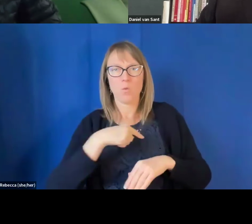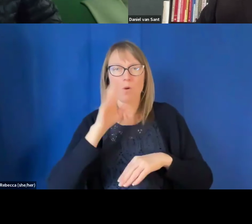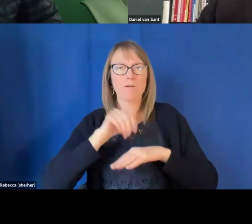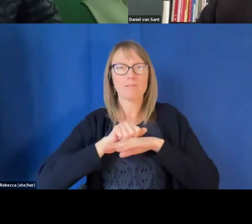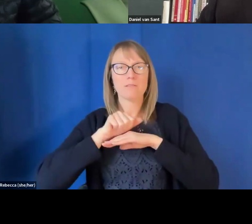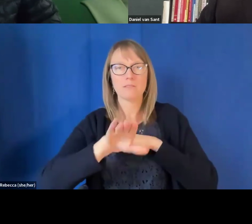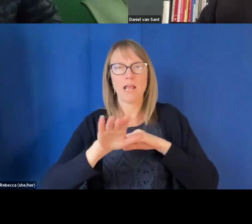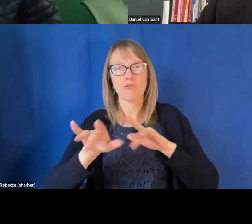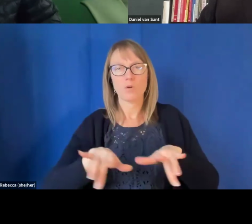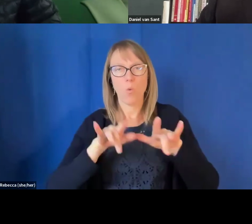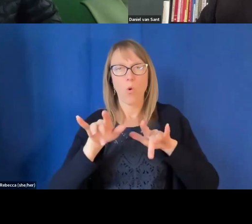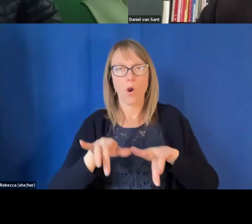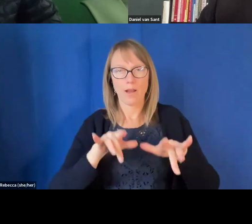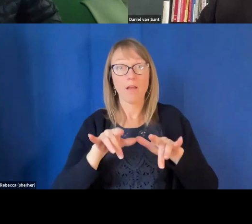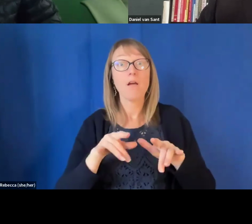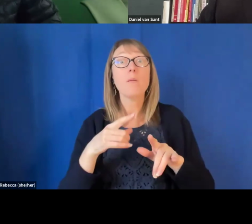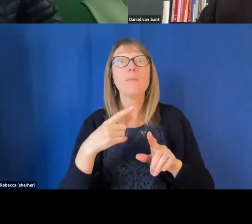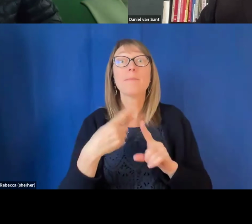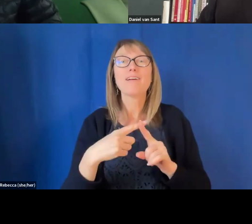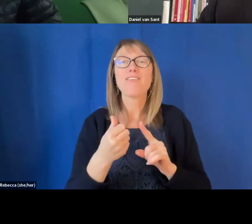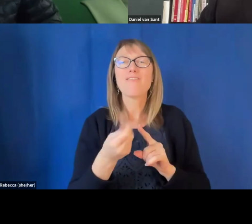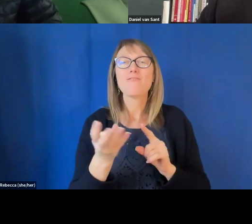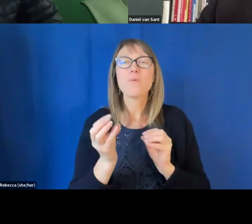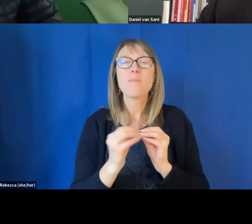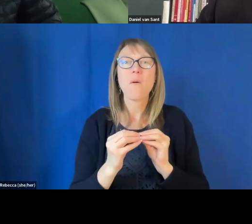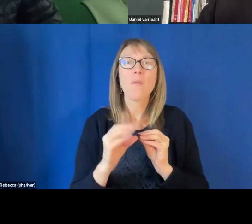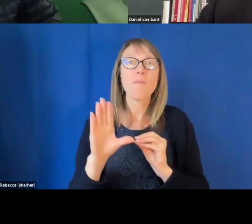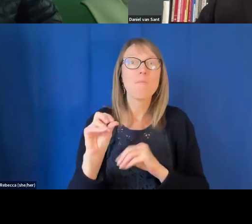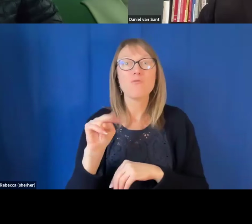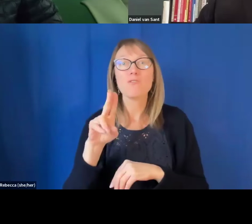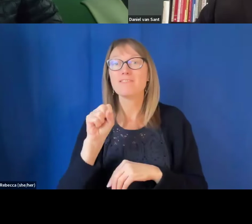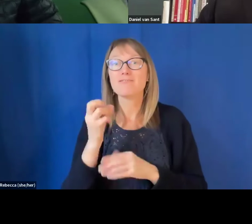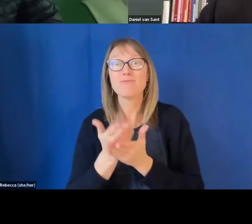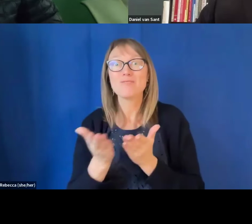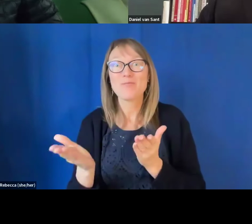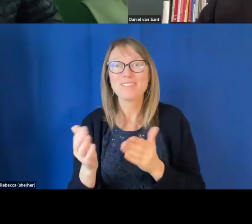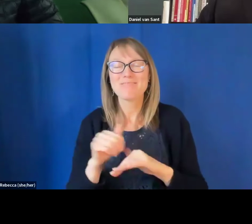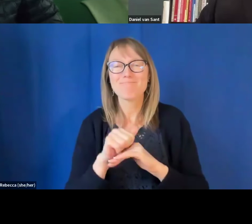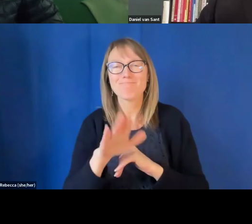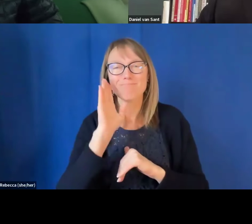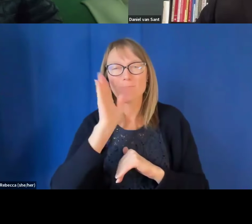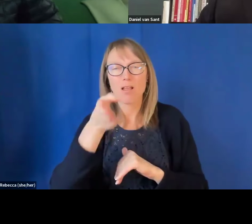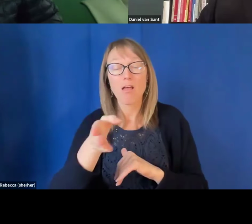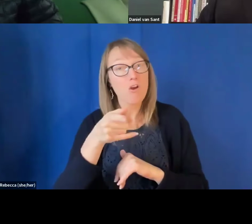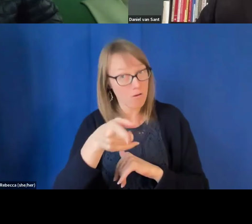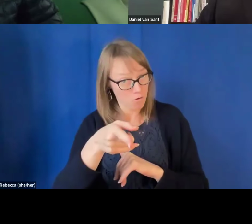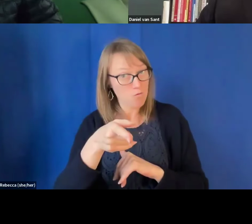as well as a few bonus resources. If you found any value in this session, we do encourage you to share out today's recording